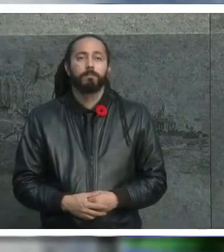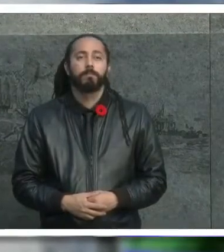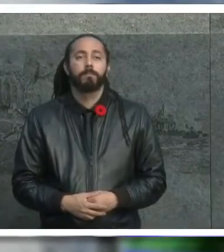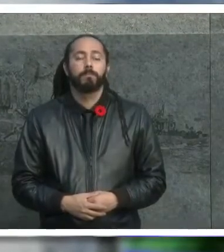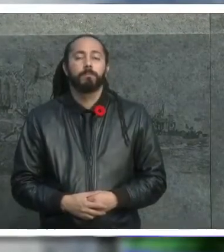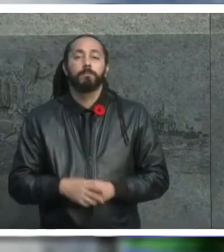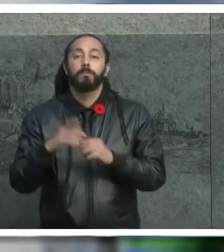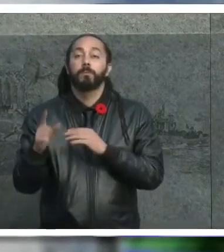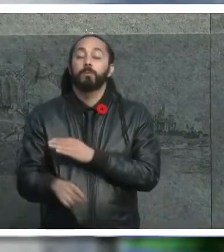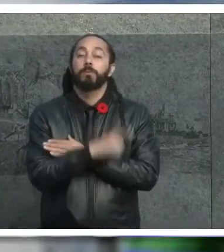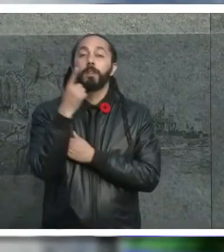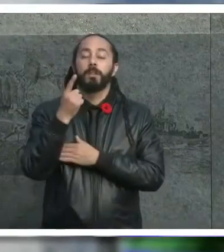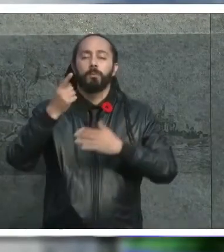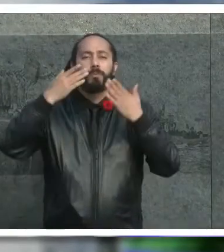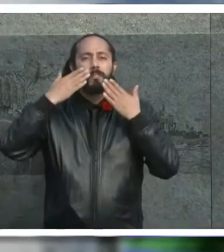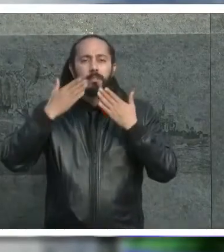Today, we give thanks for the men and women